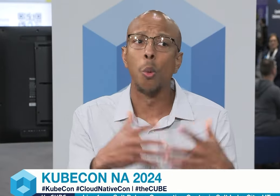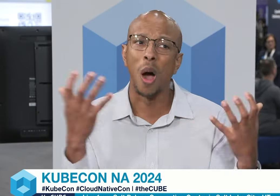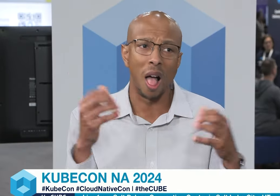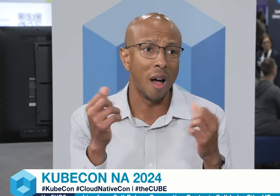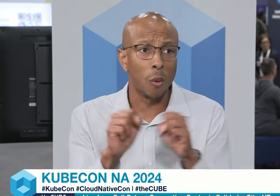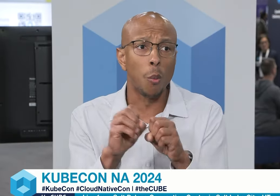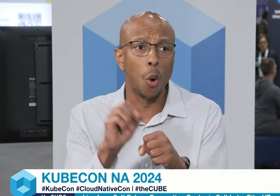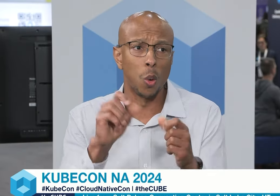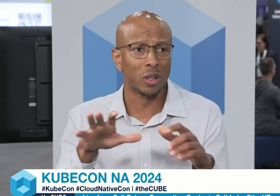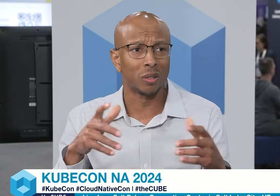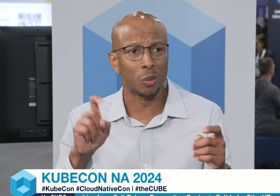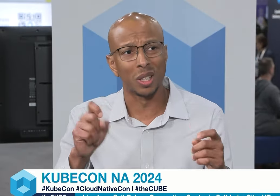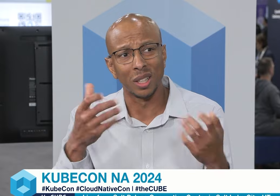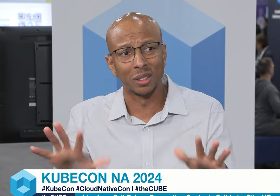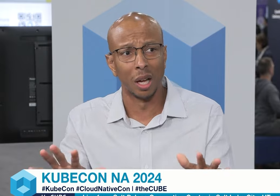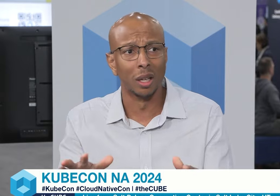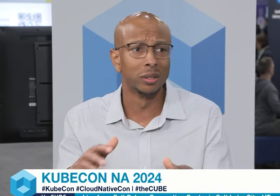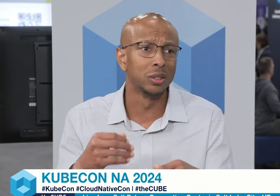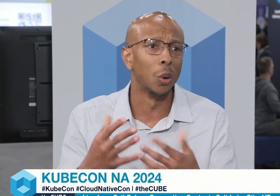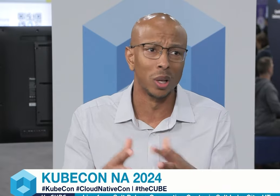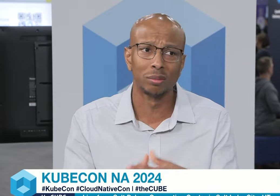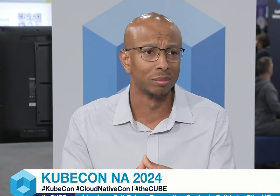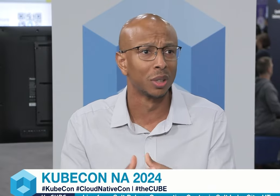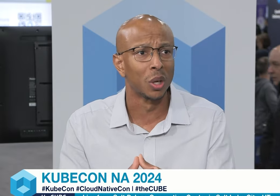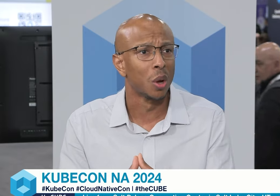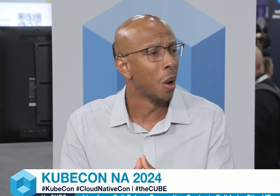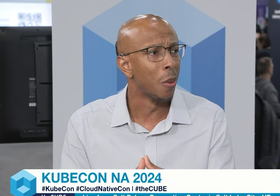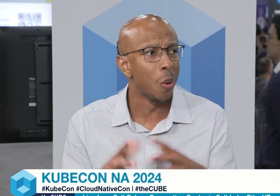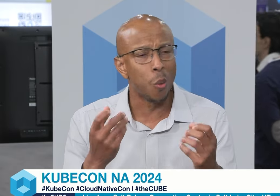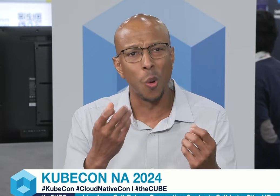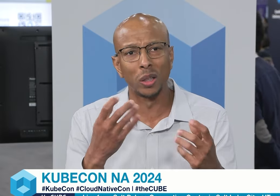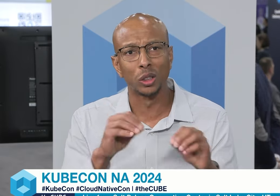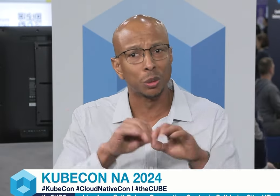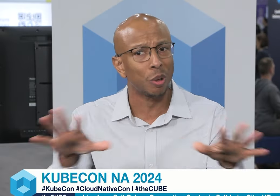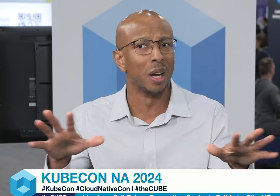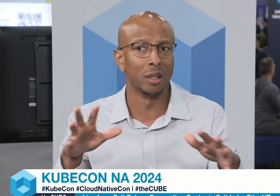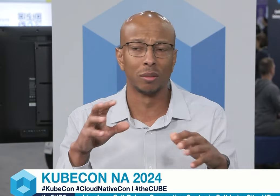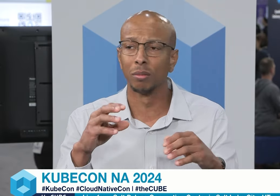and hopefully we'll be able to do more work together because there's a lot more work that needs to be done.